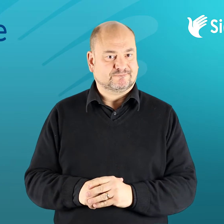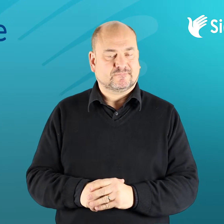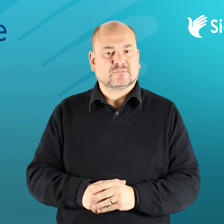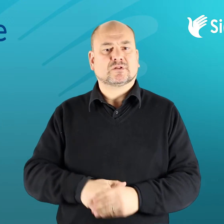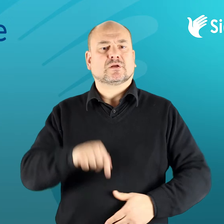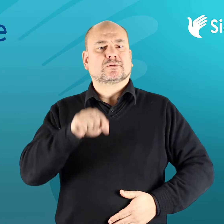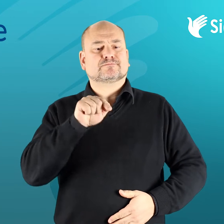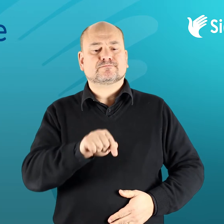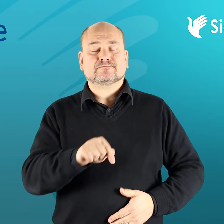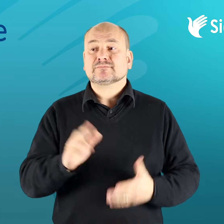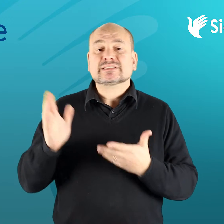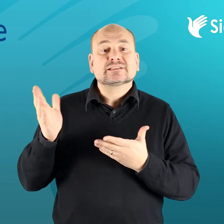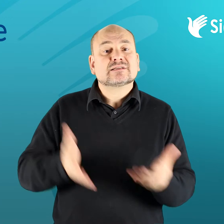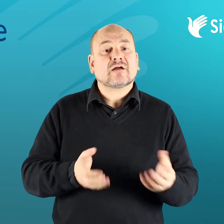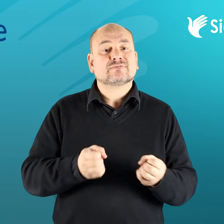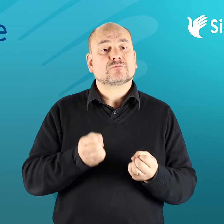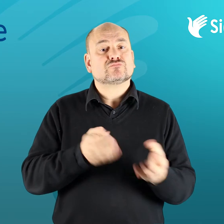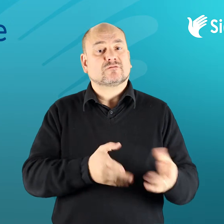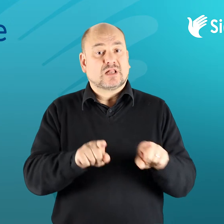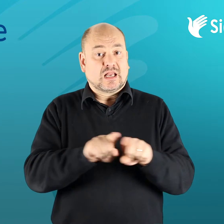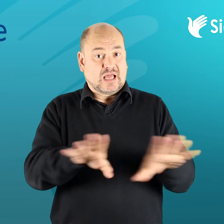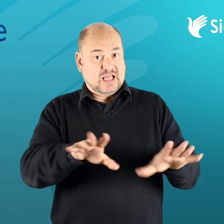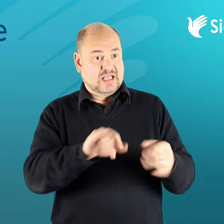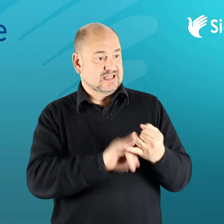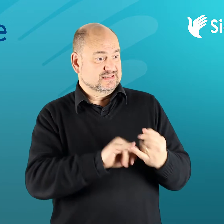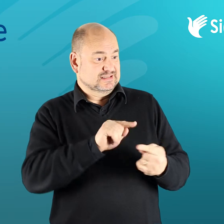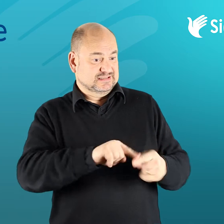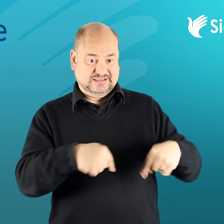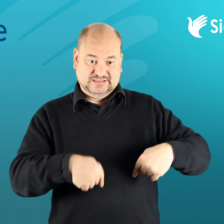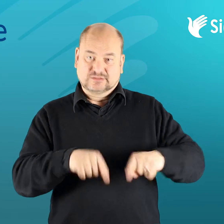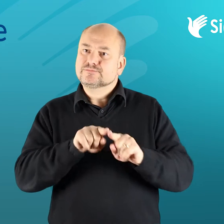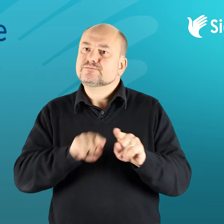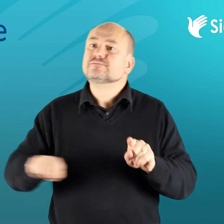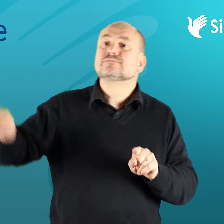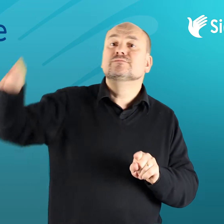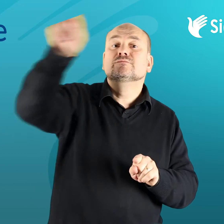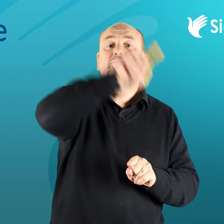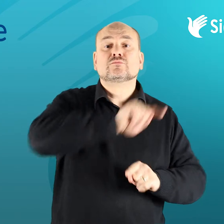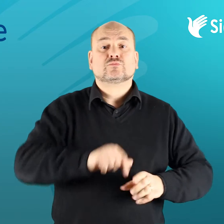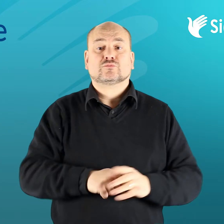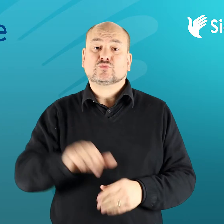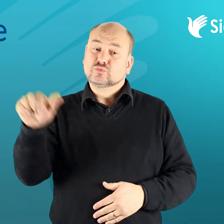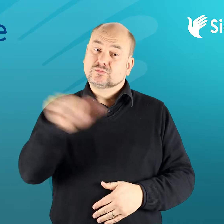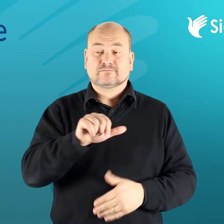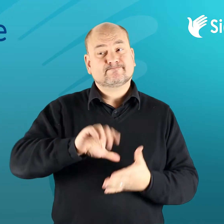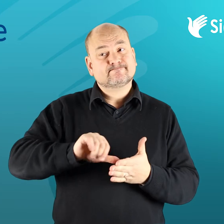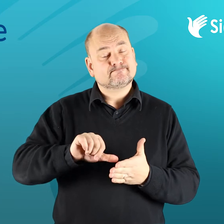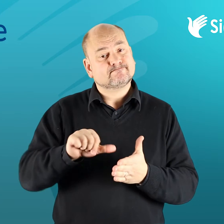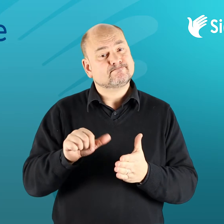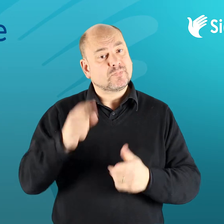Service providers like SSE need to think hard